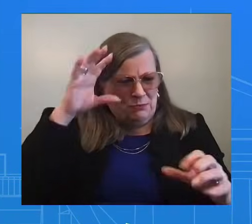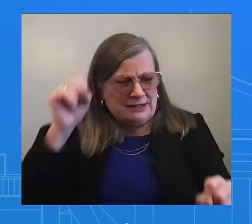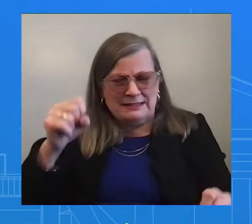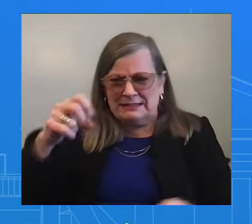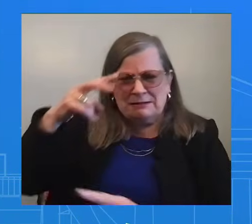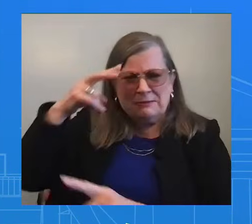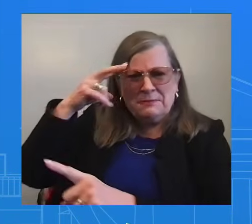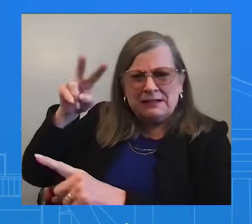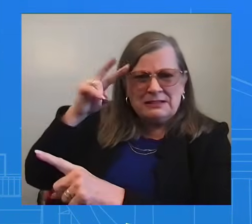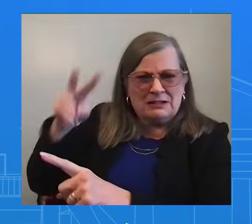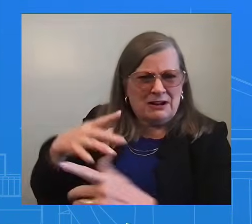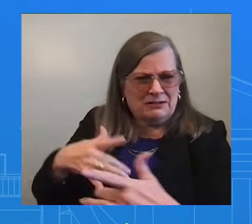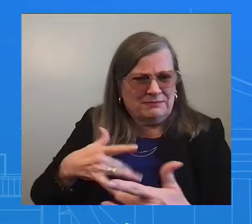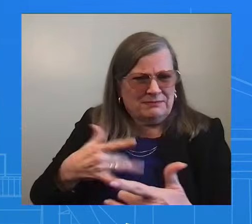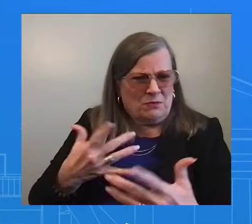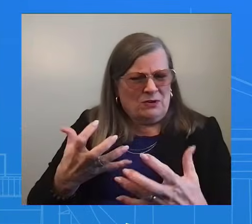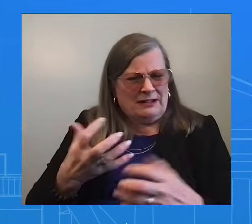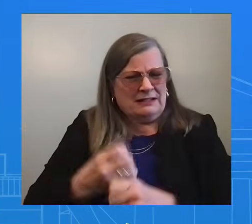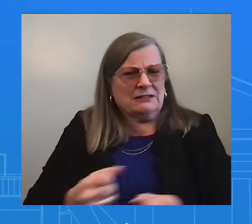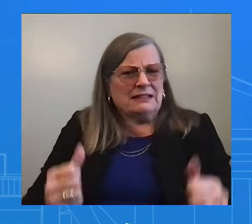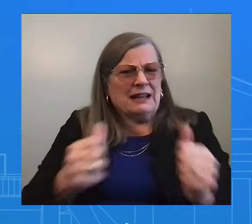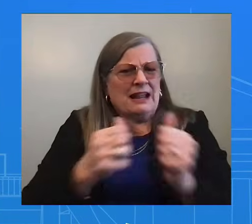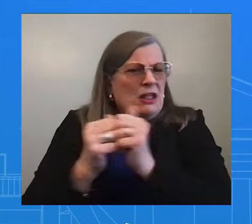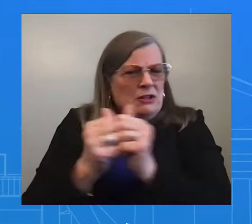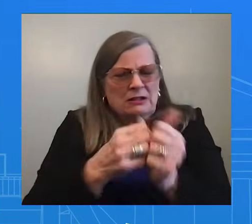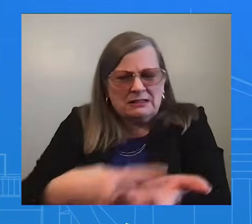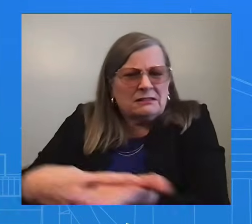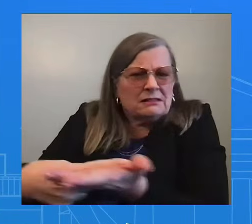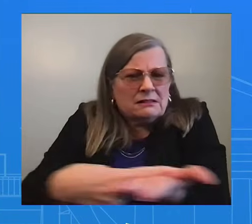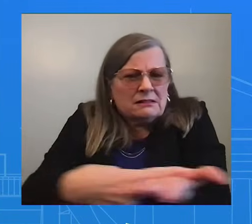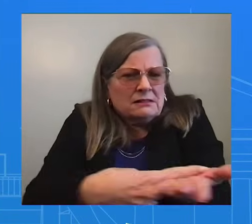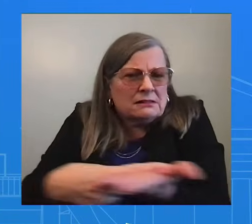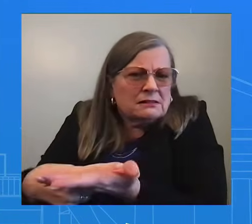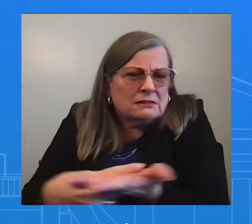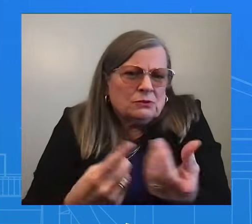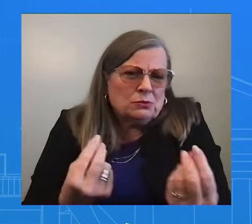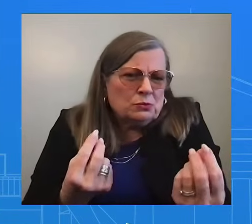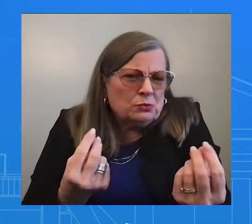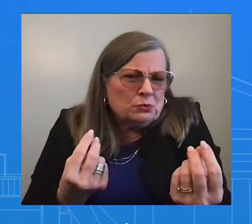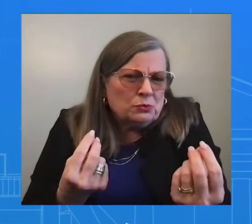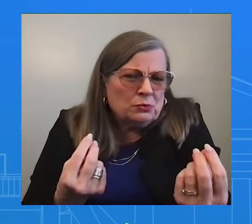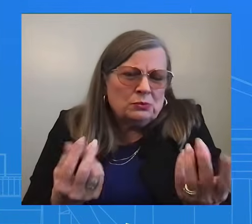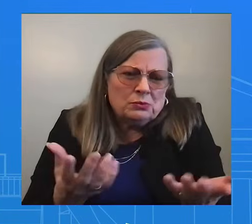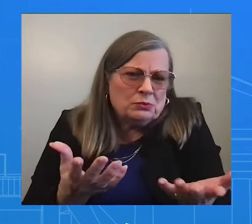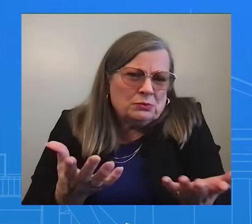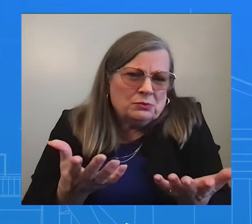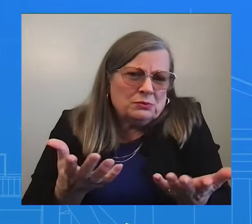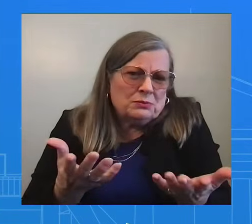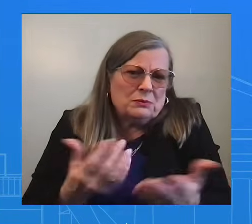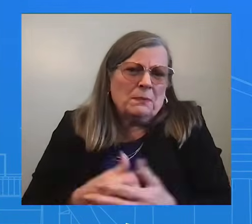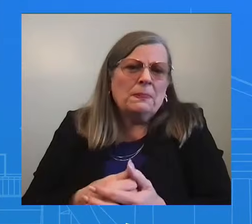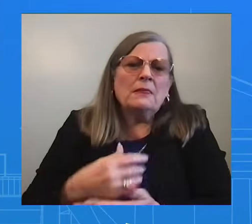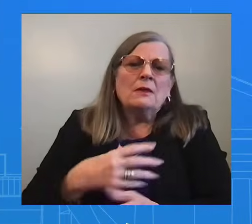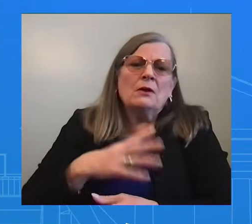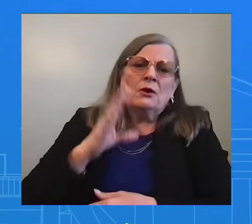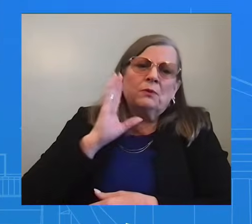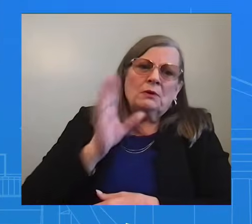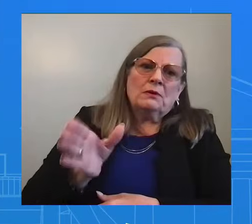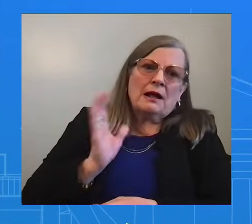a team here in coming days -- very soon -- to -- to speak with President López Obrador and his team about trying to see what we can do to better stem this.